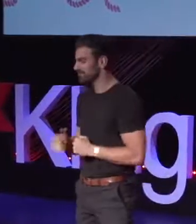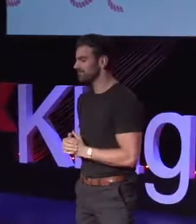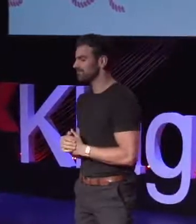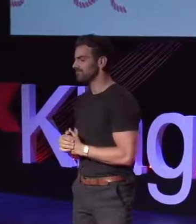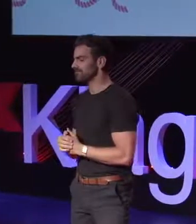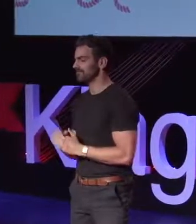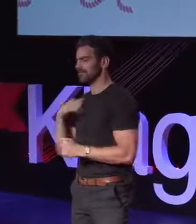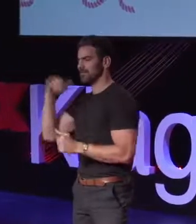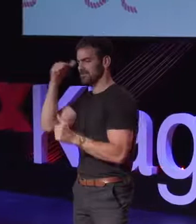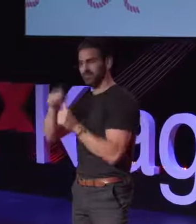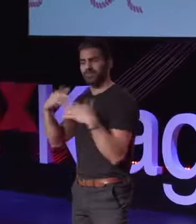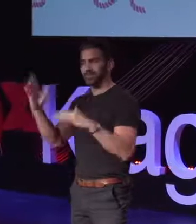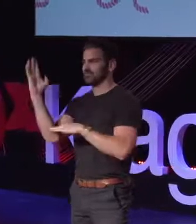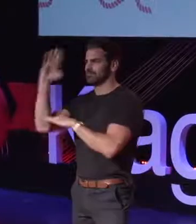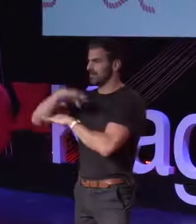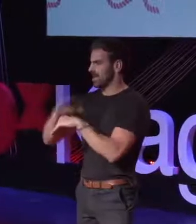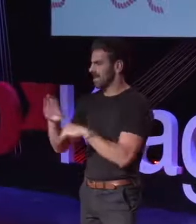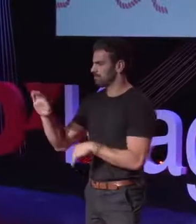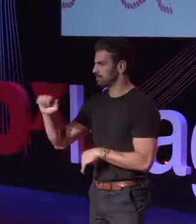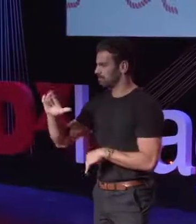so one night after a great game